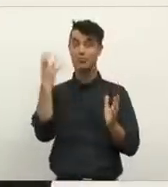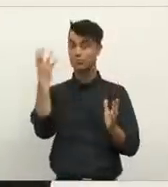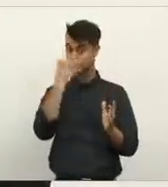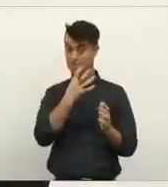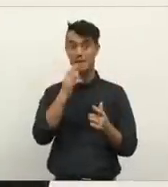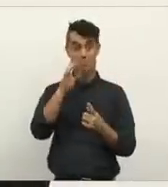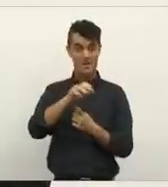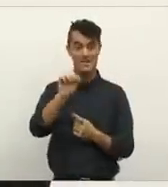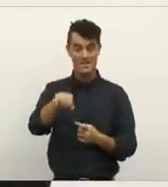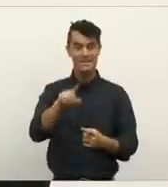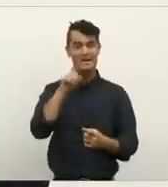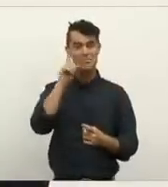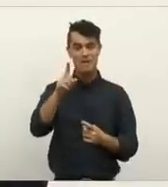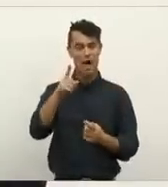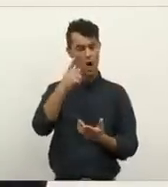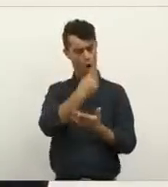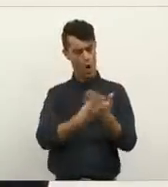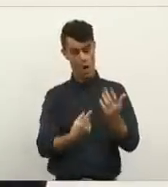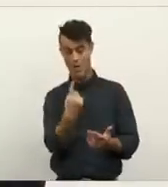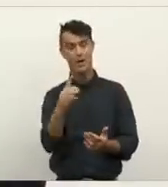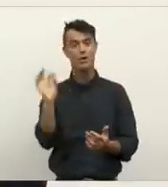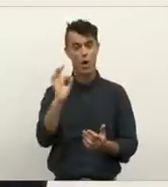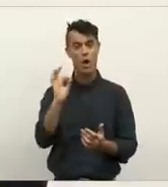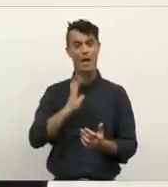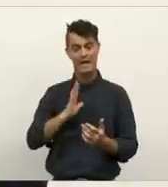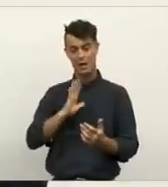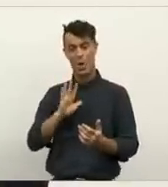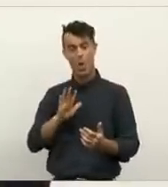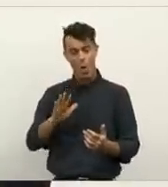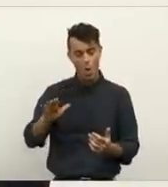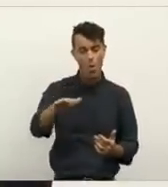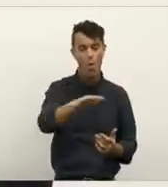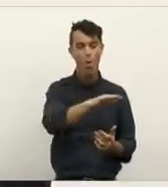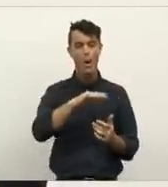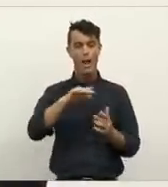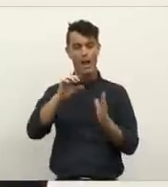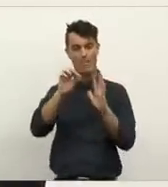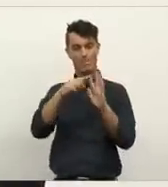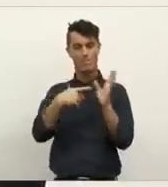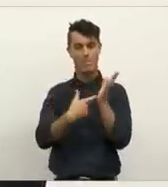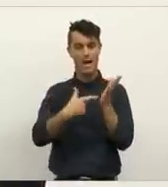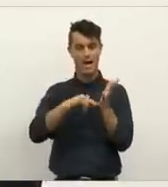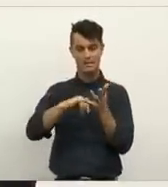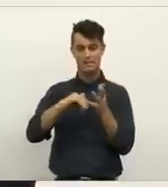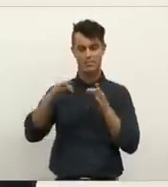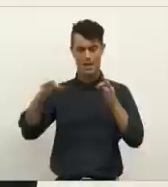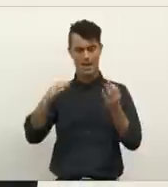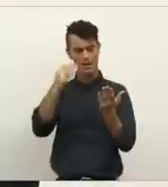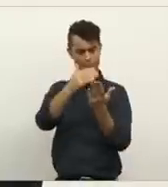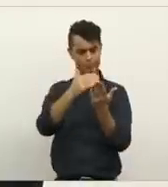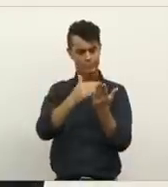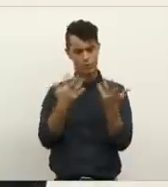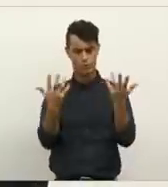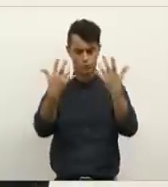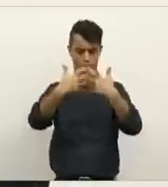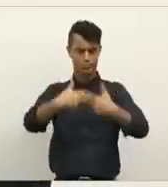and all the supports that our participants need to meet their core goals, and also capacity building. If there's delays with AT,